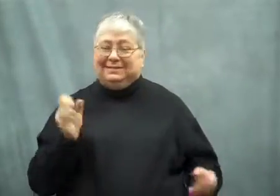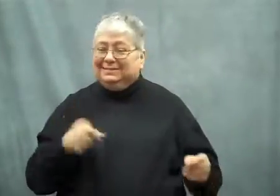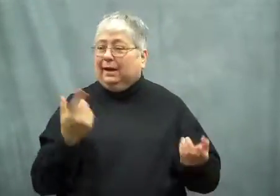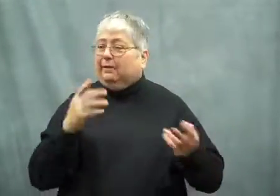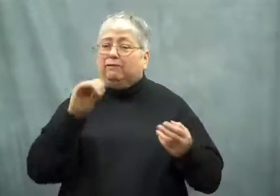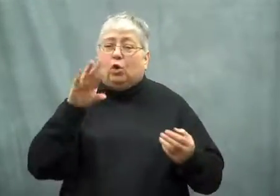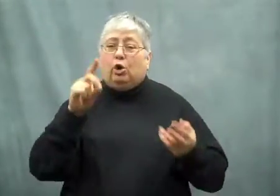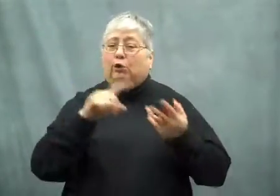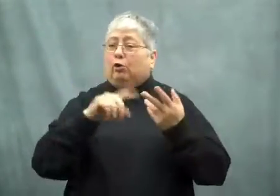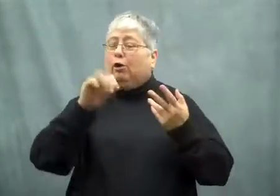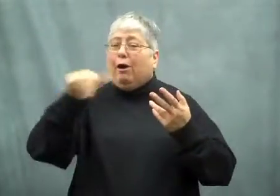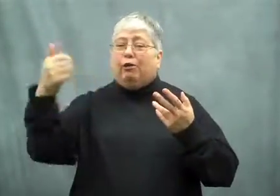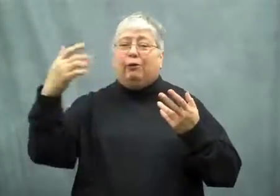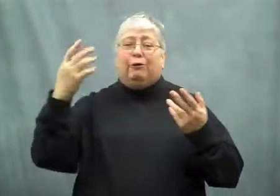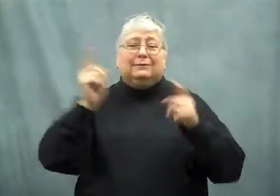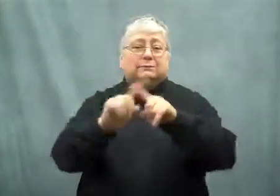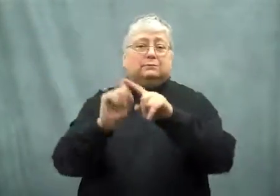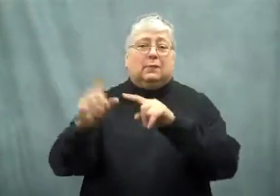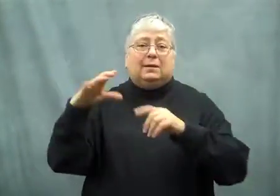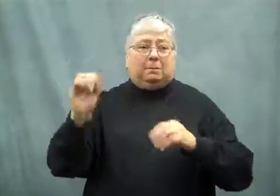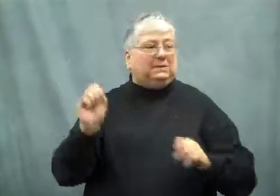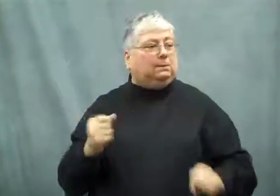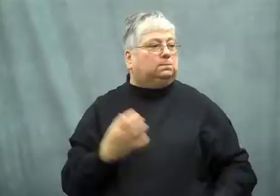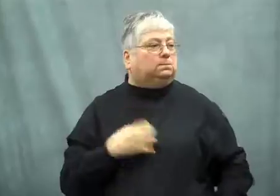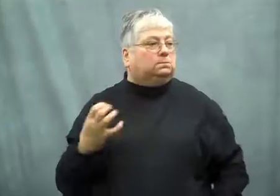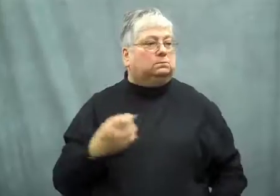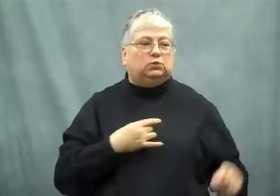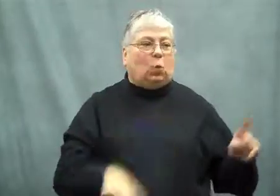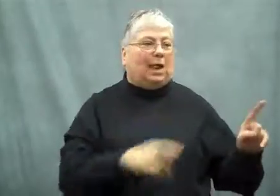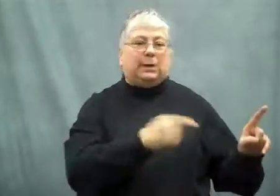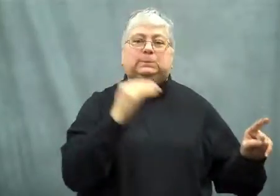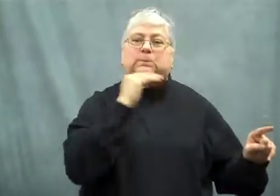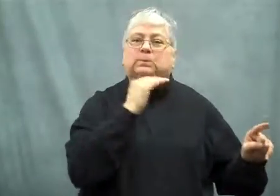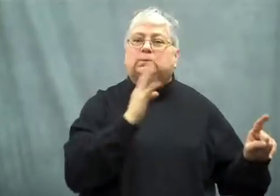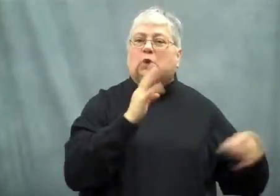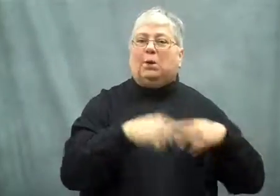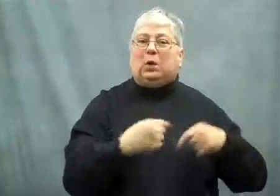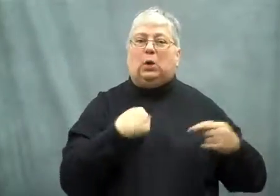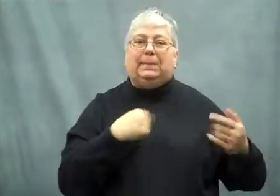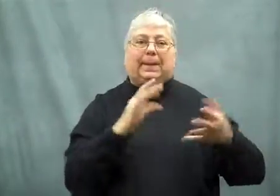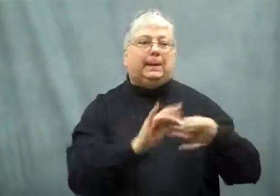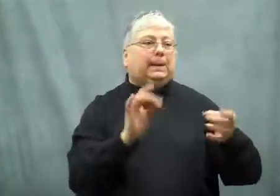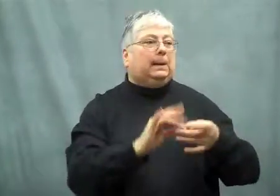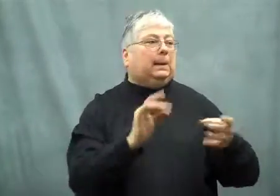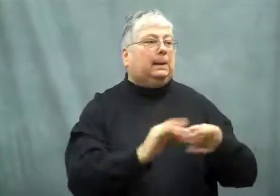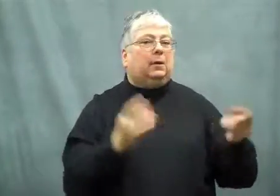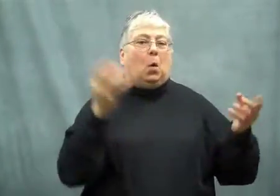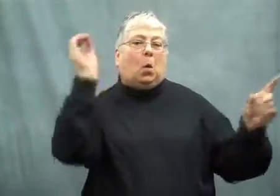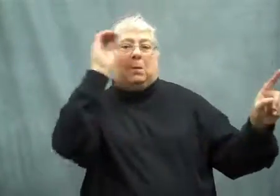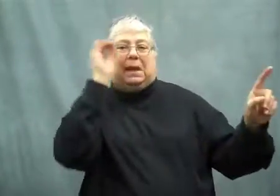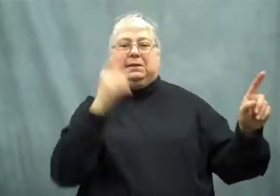For example, Ford or some other company could object to something false said on the site